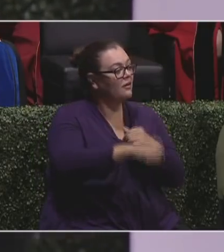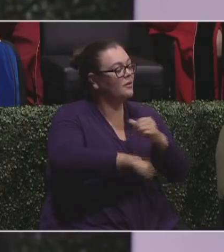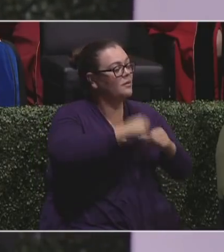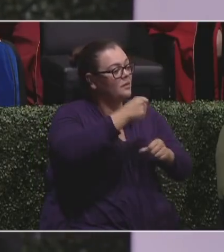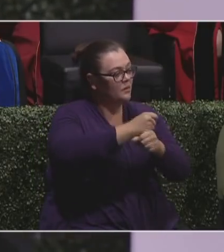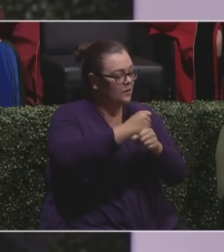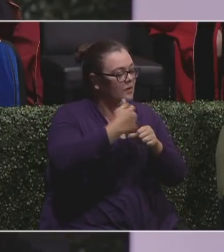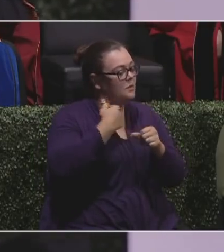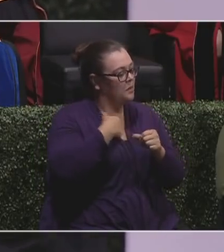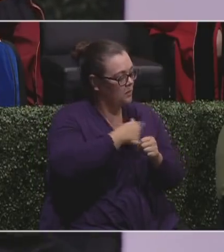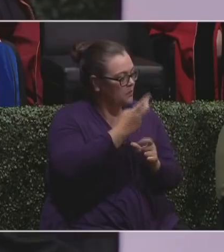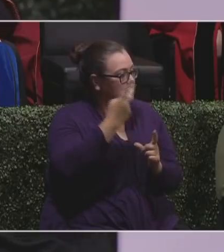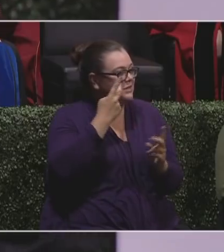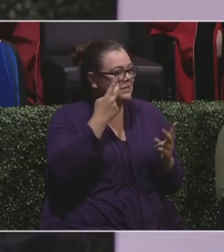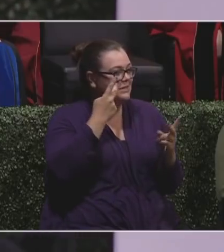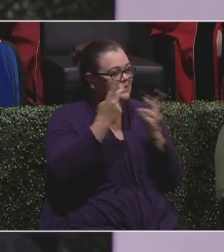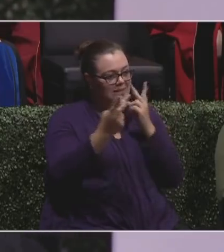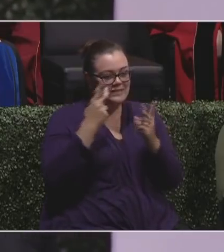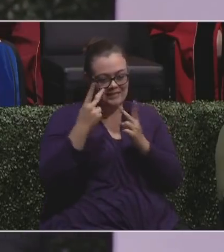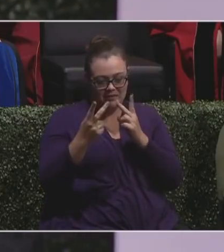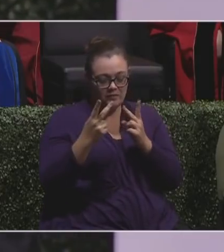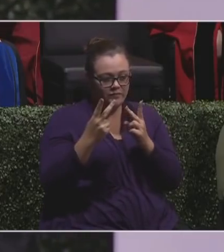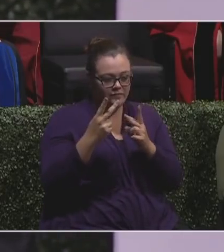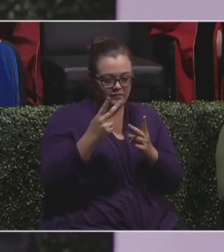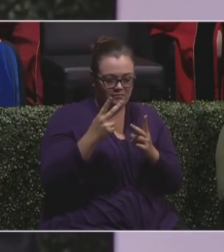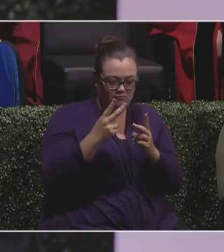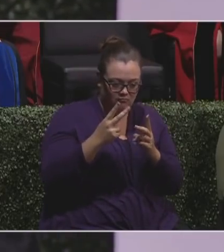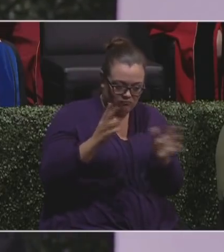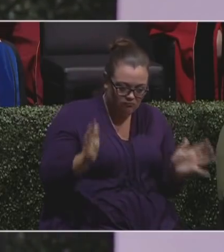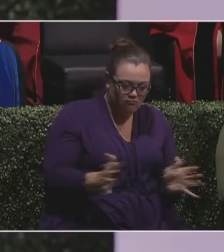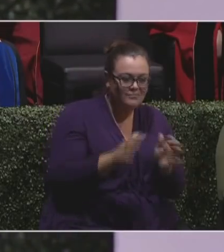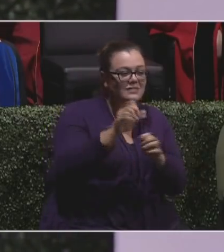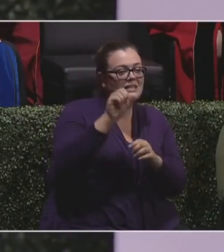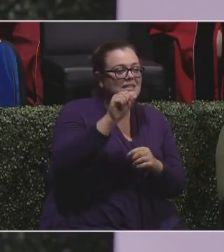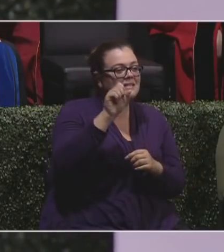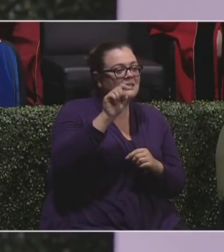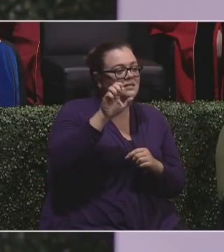YOUR DEGREE, IT IS IMPORTANT THAT YOU CONSTANTLY DEVELOP YOUR SOFT SKILLS.